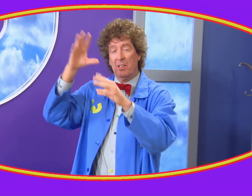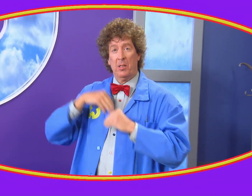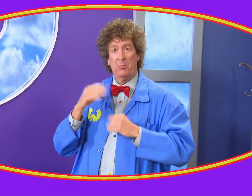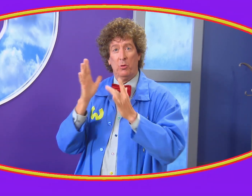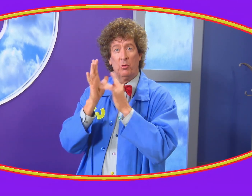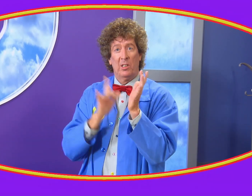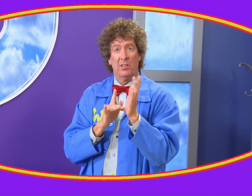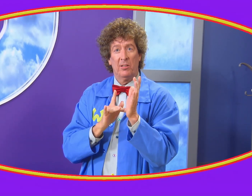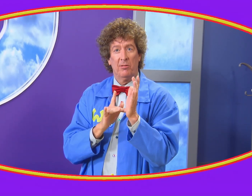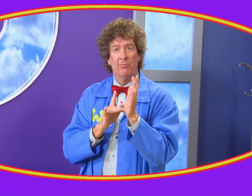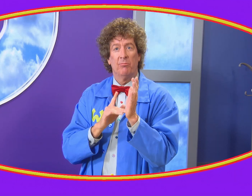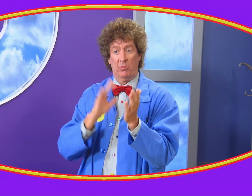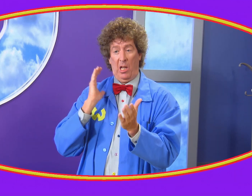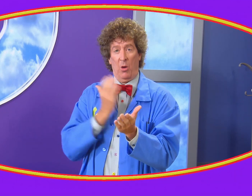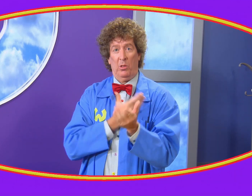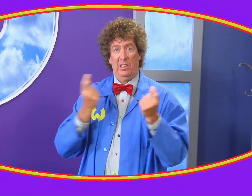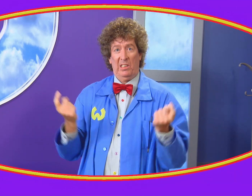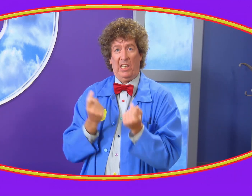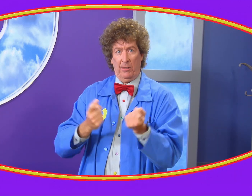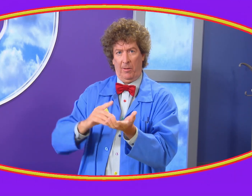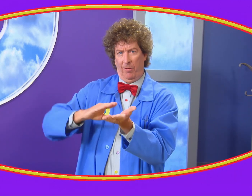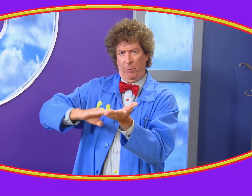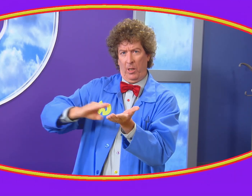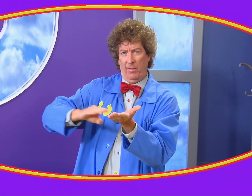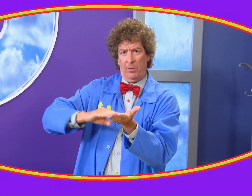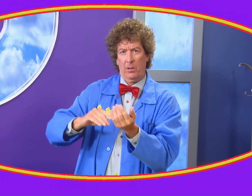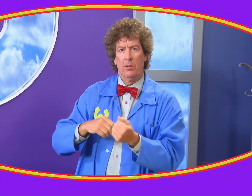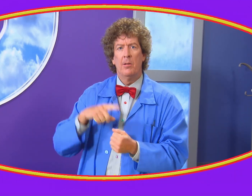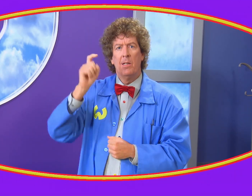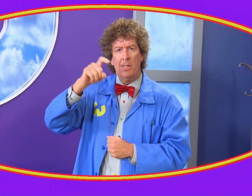WHEN WE ACCEPT JESUS, OUR SINS ARE FORGIVEN,